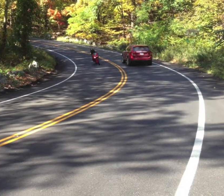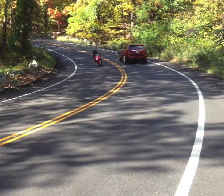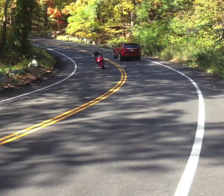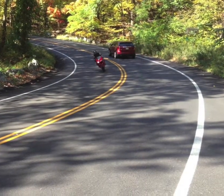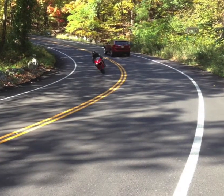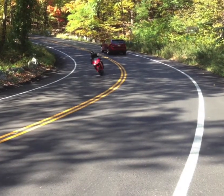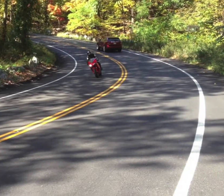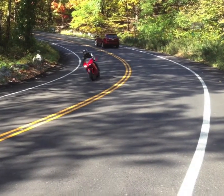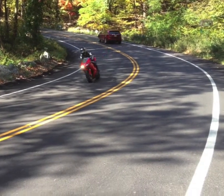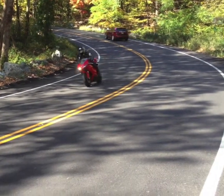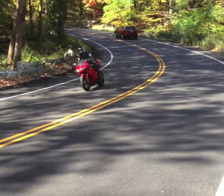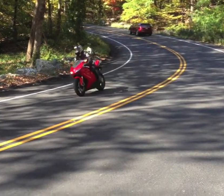Adventure and Travel